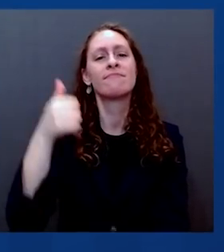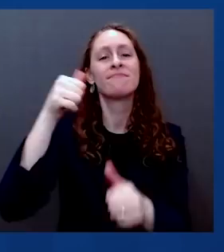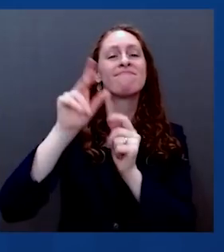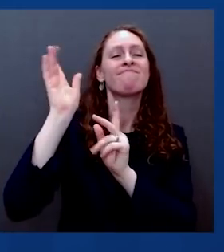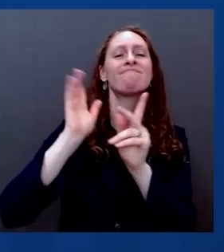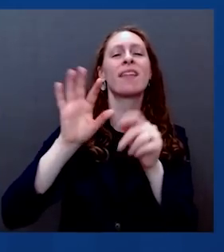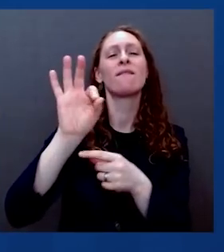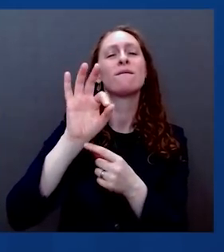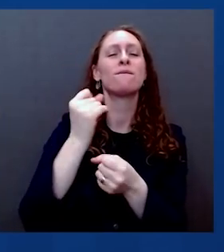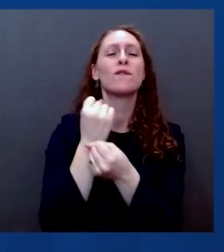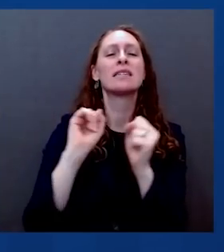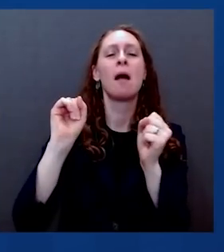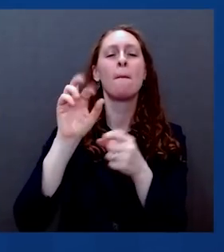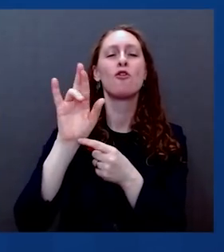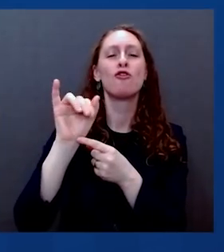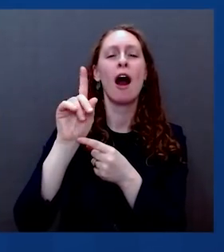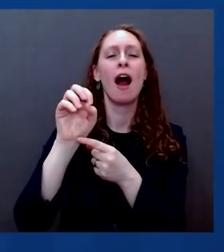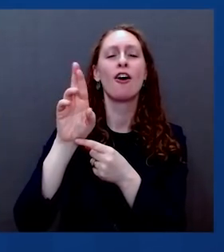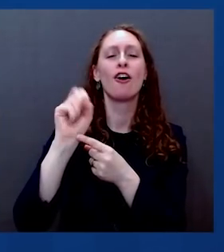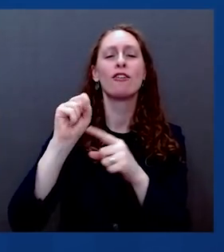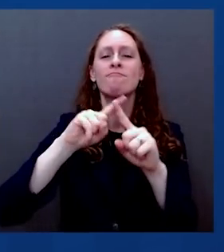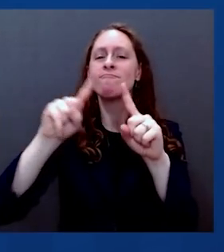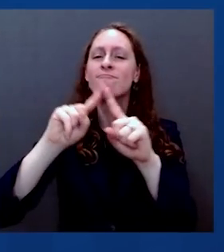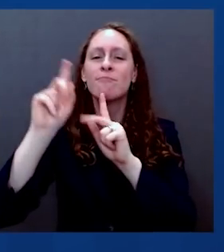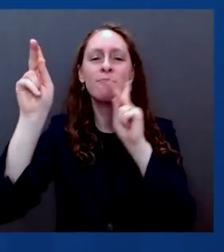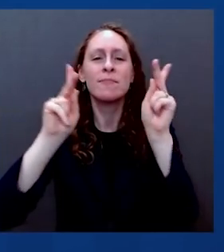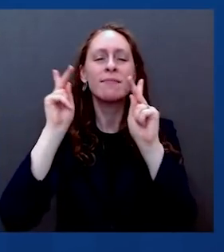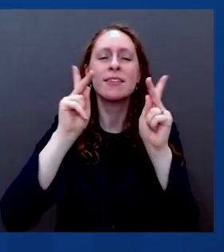of the United States and in the presidency.